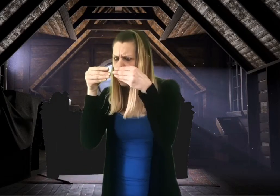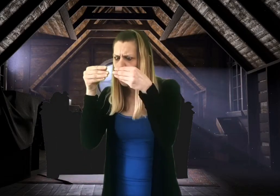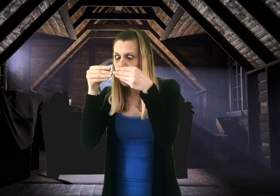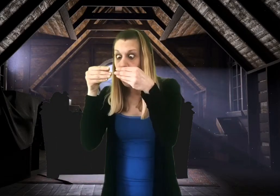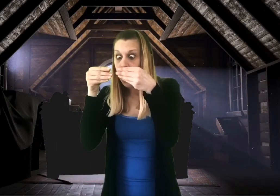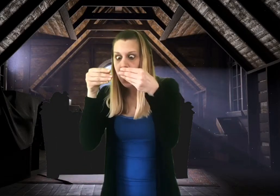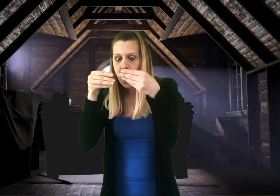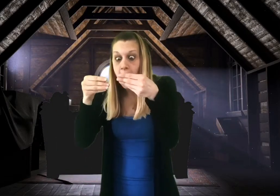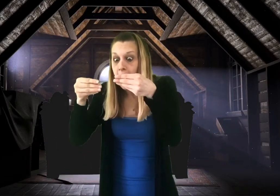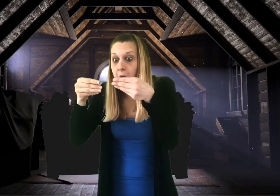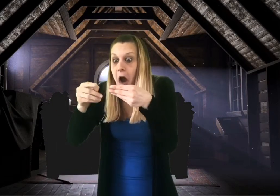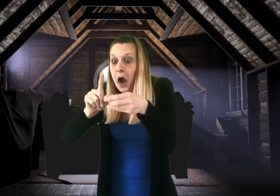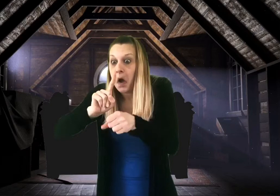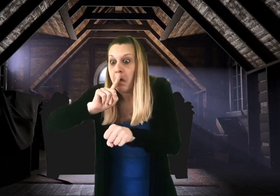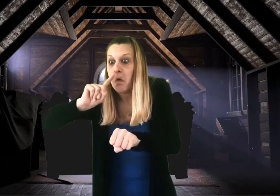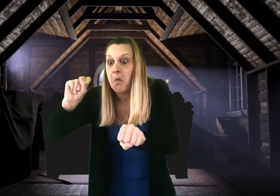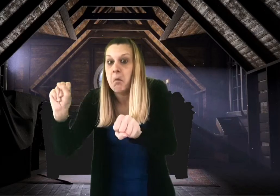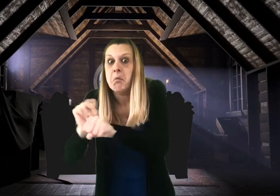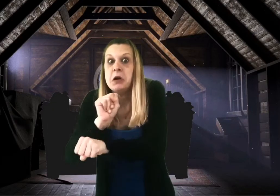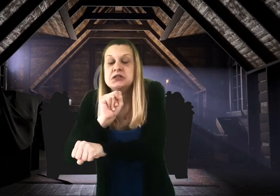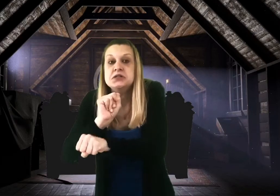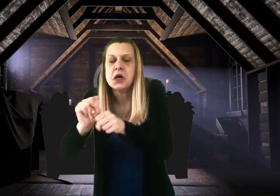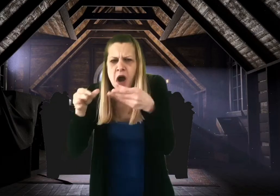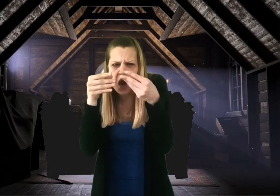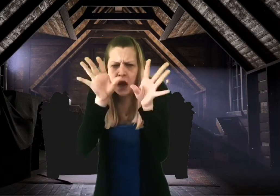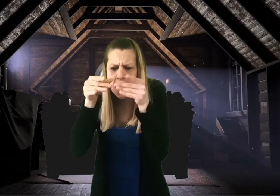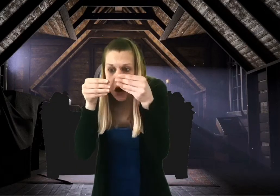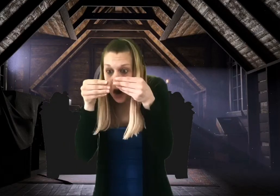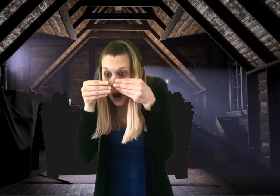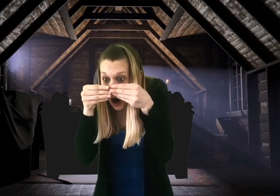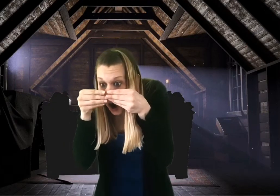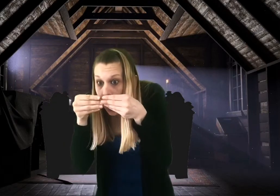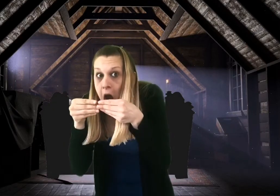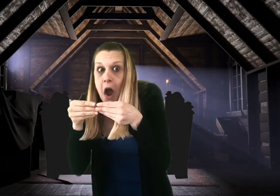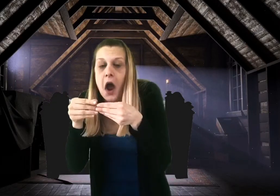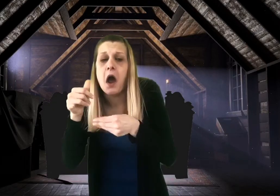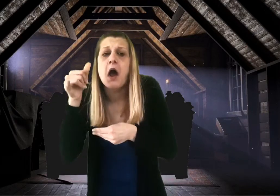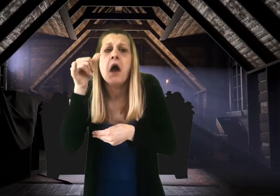Mr. Bucket's eyes swiftly widened and whispered, "It is real...." He looked at it closely to double check if it is real.